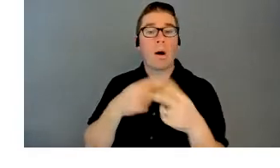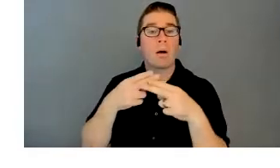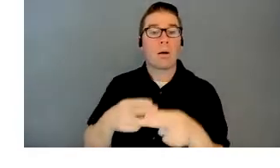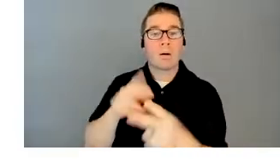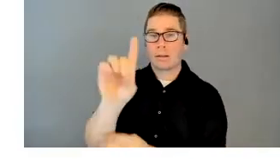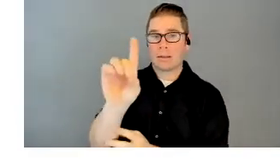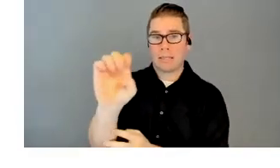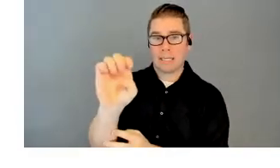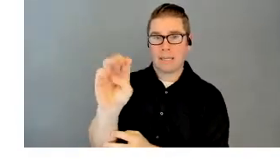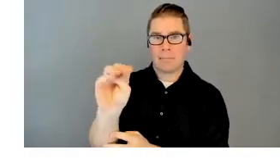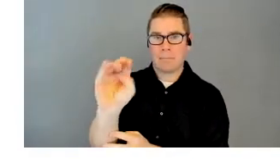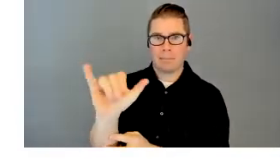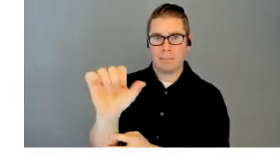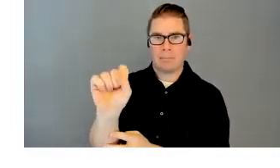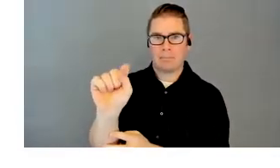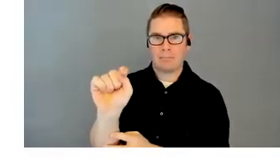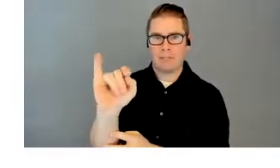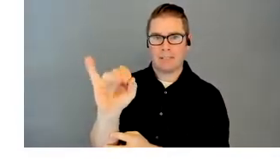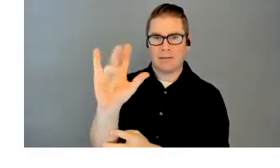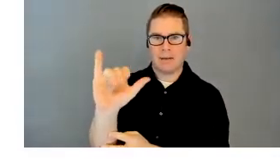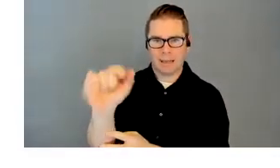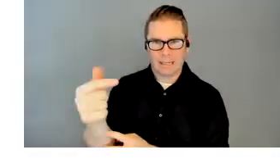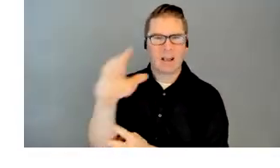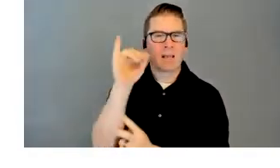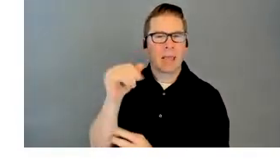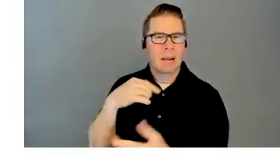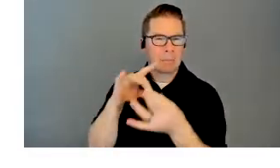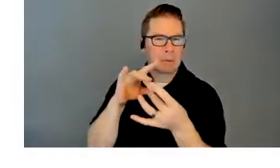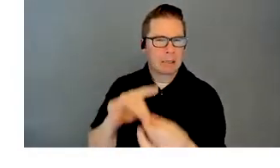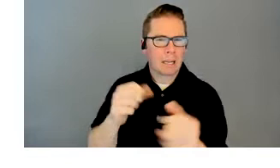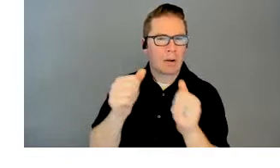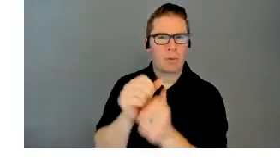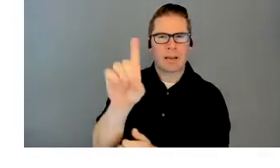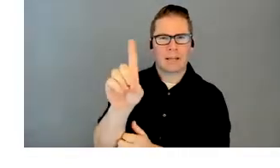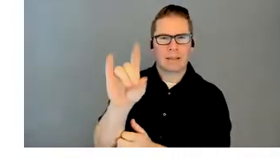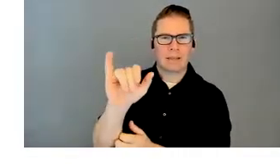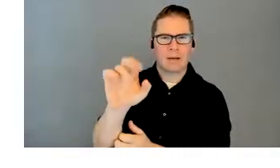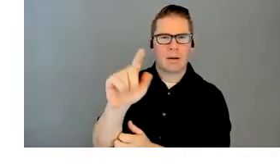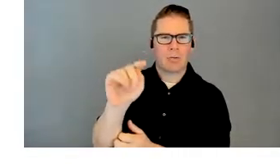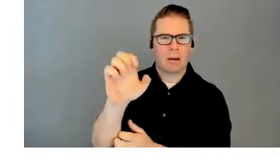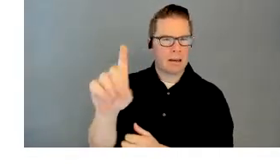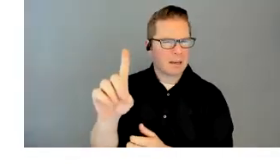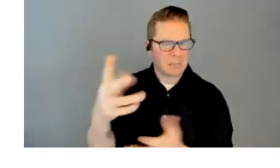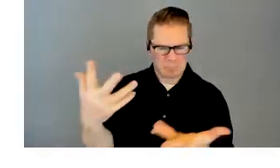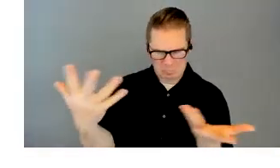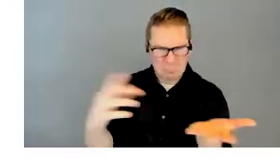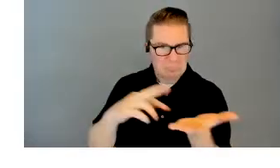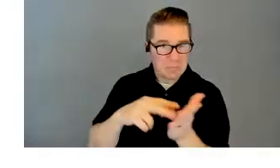And Sean, go ahead and click on the slides. So so demystifying would be directed, right?